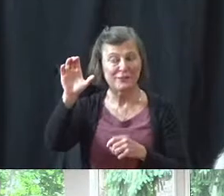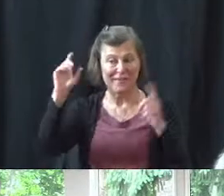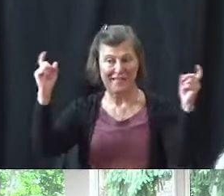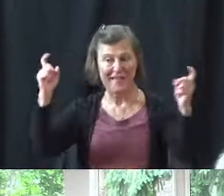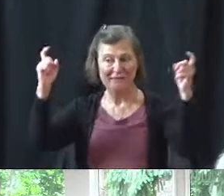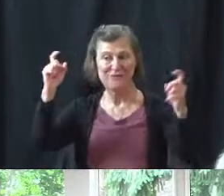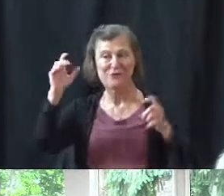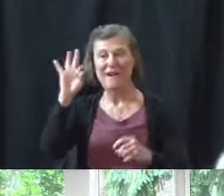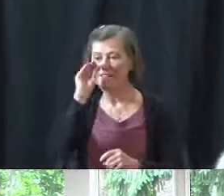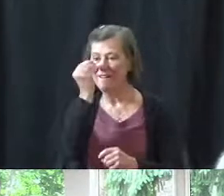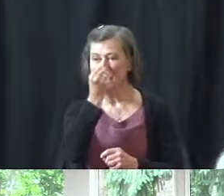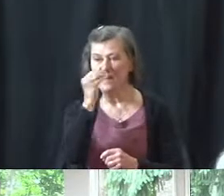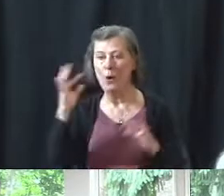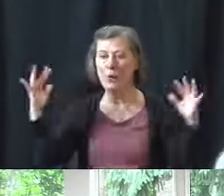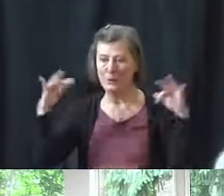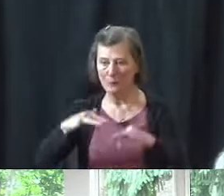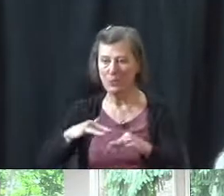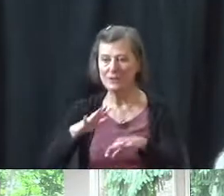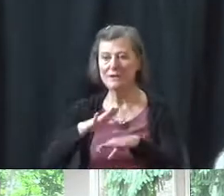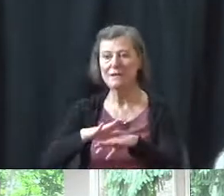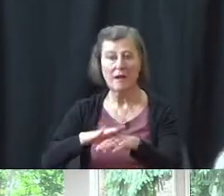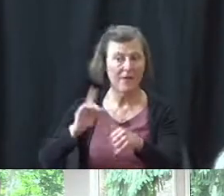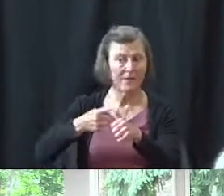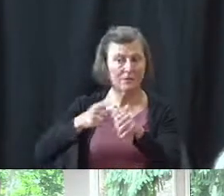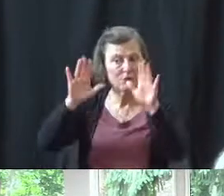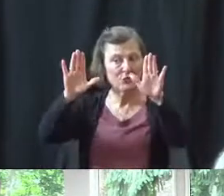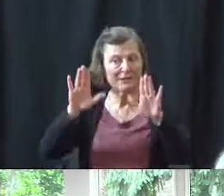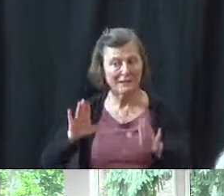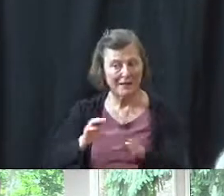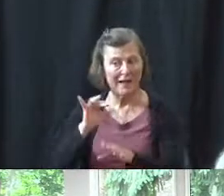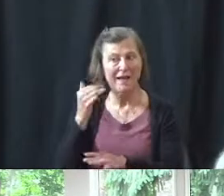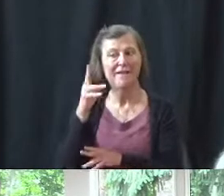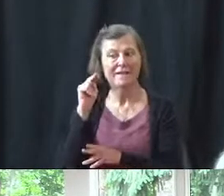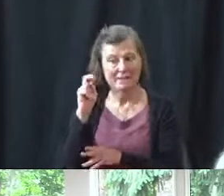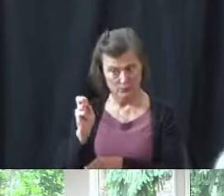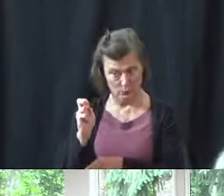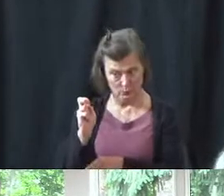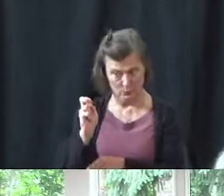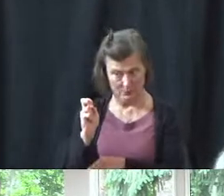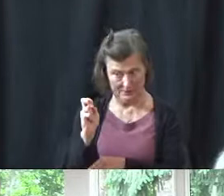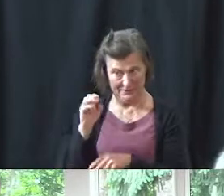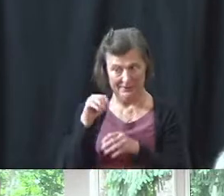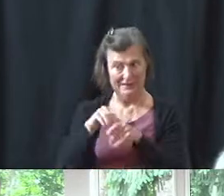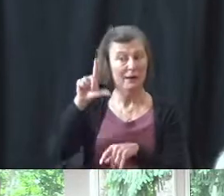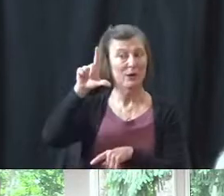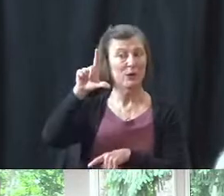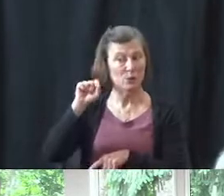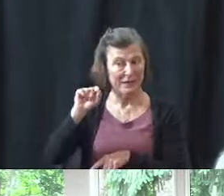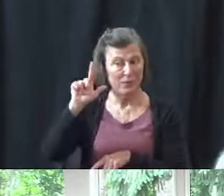the flower communion on the first Sunday of June in 2023.